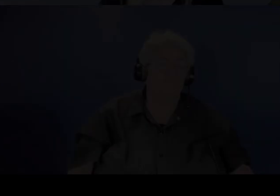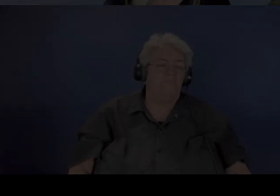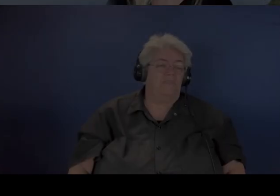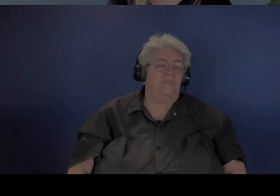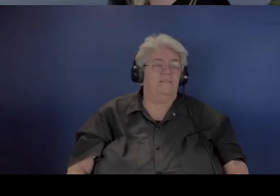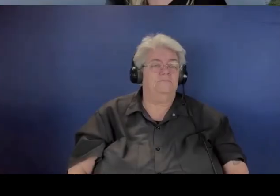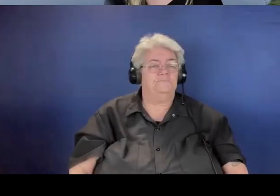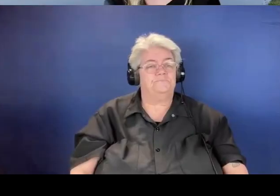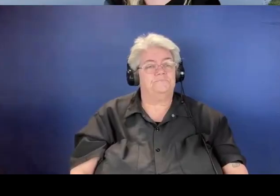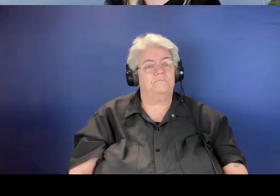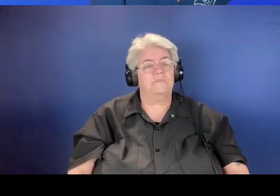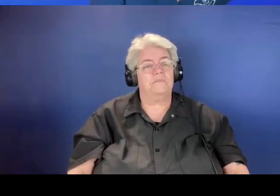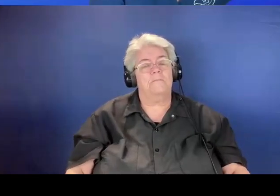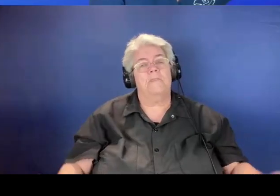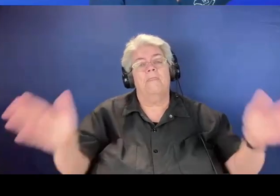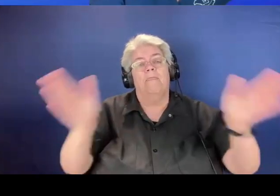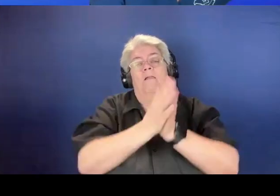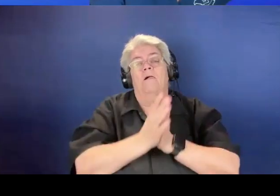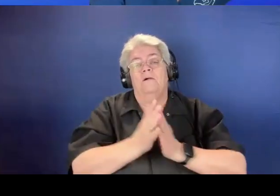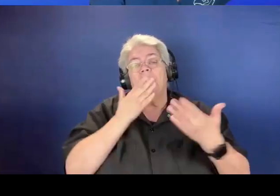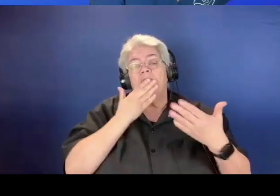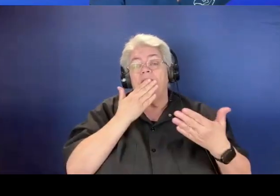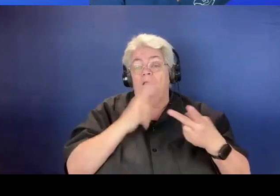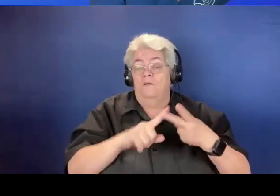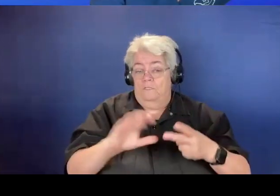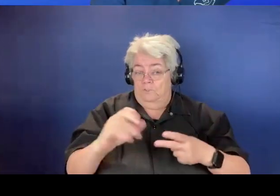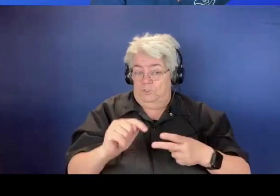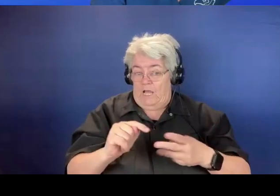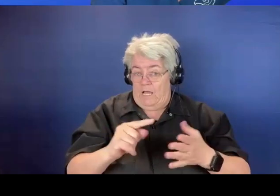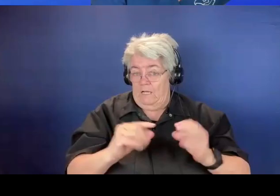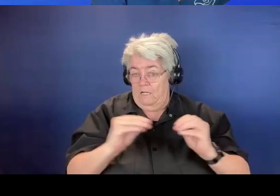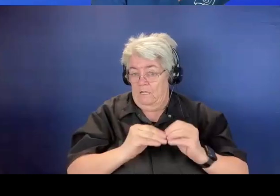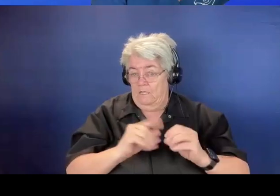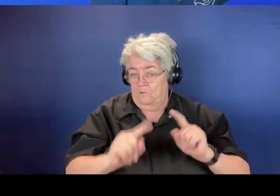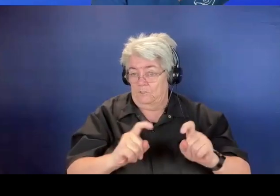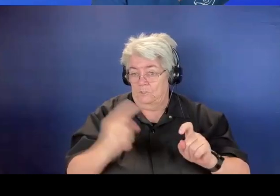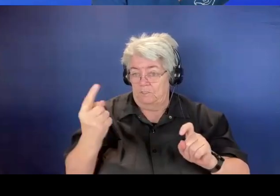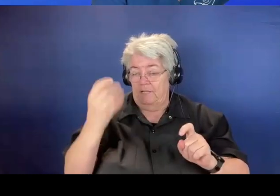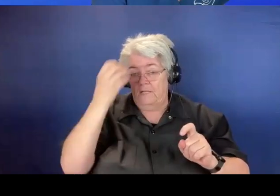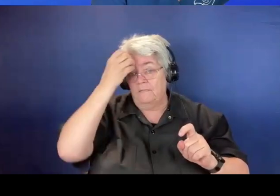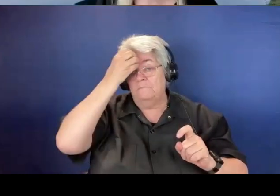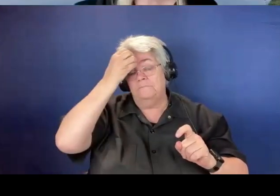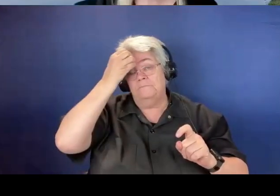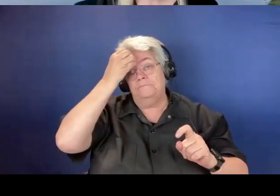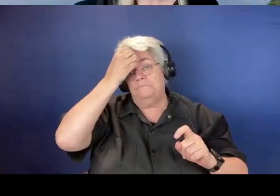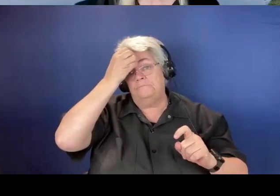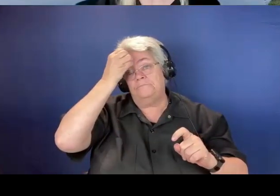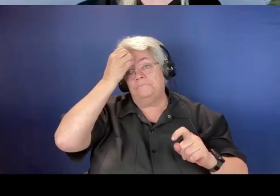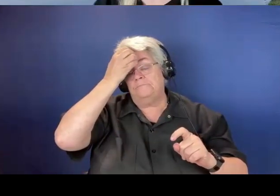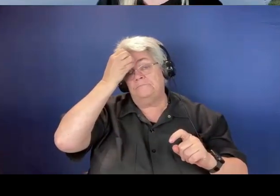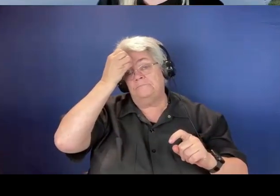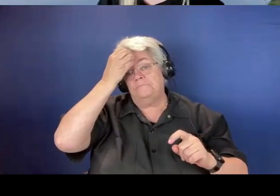All right. Thank y'all so much. Let me check the chat one more time and make sure I don't see any questions.